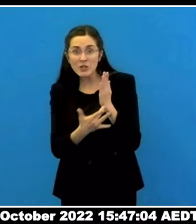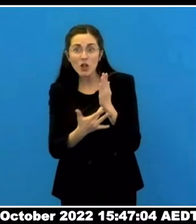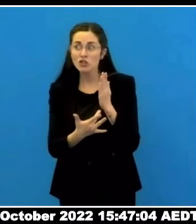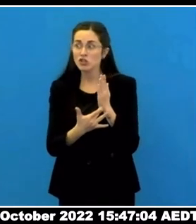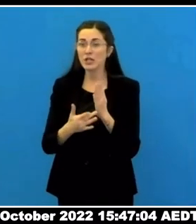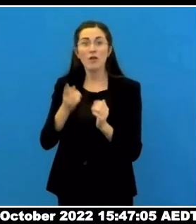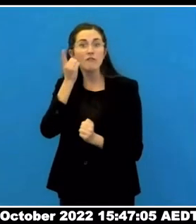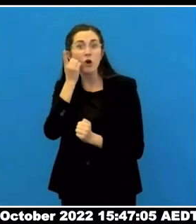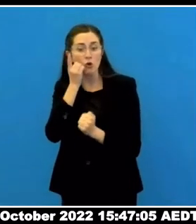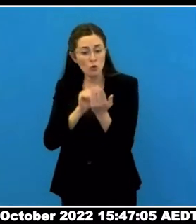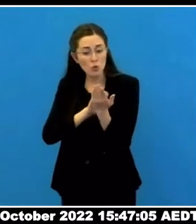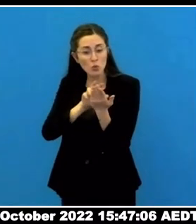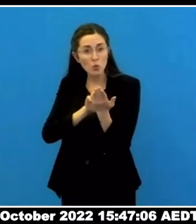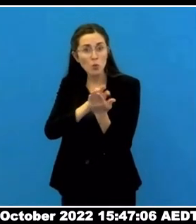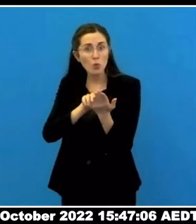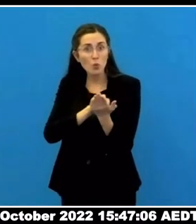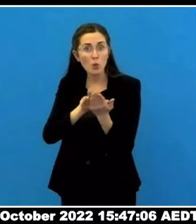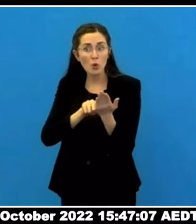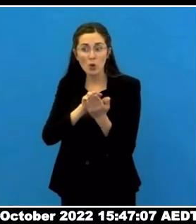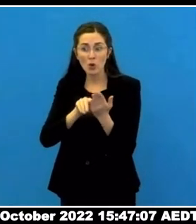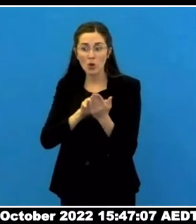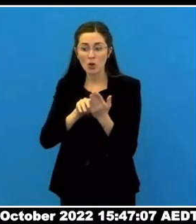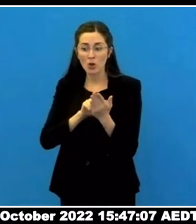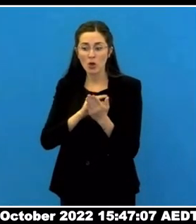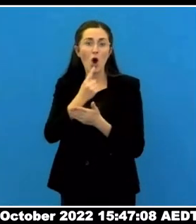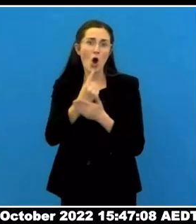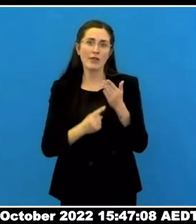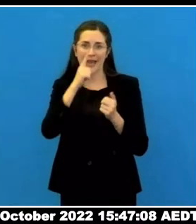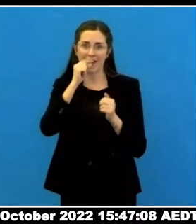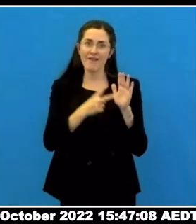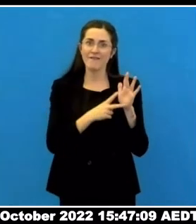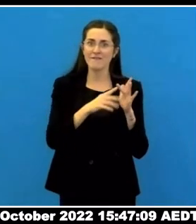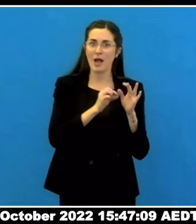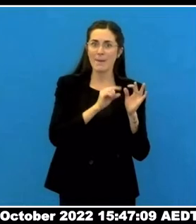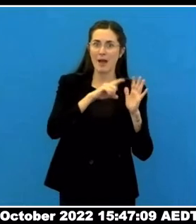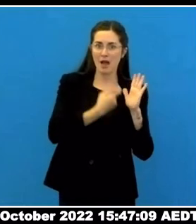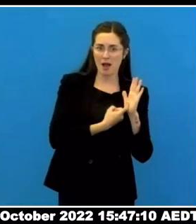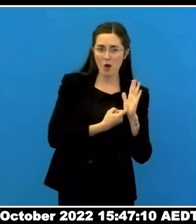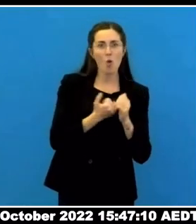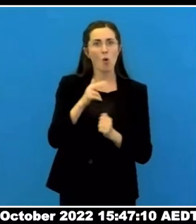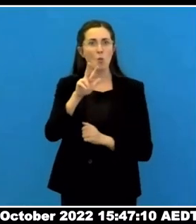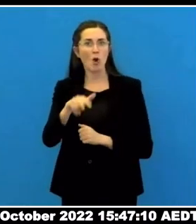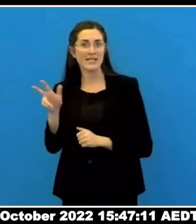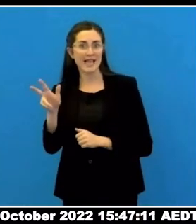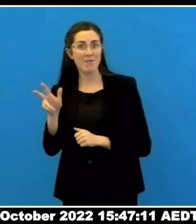the only thing they know is really, really good at Viber and WhatsApp because that's the way they can actually call home